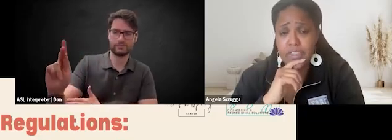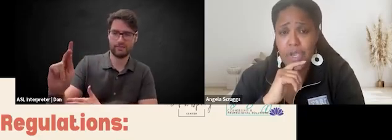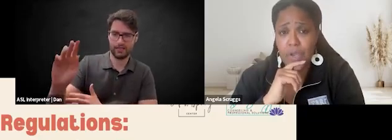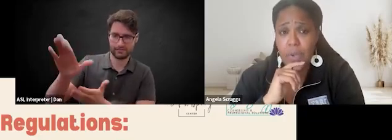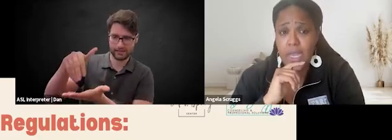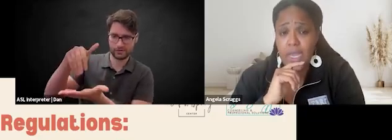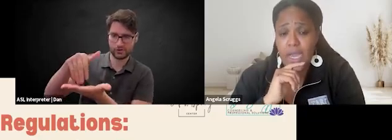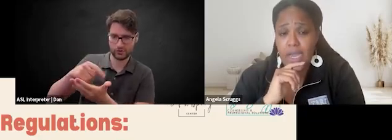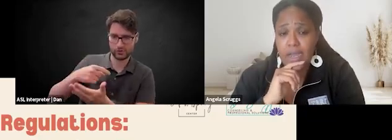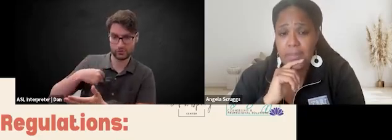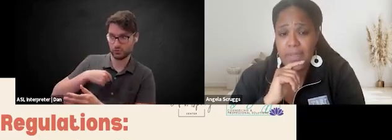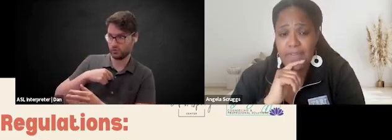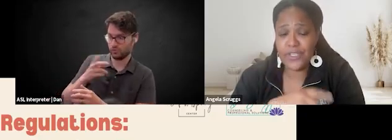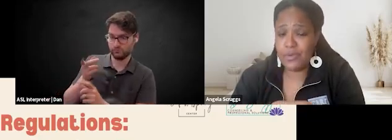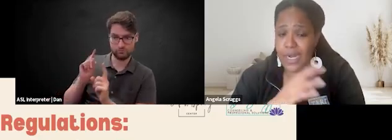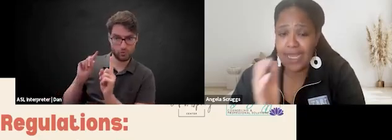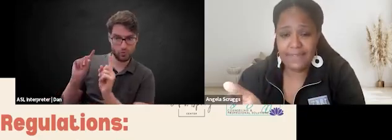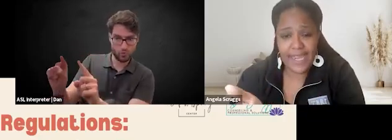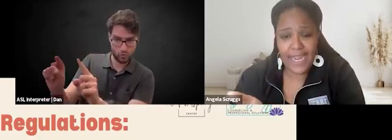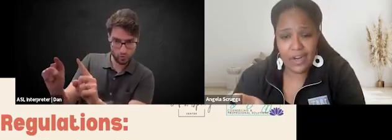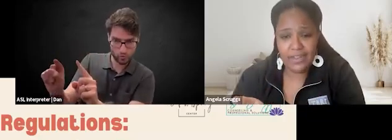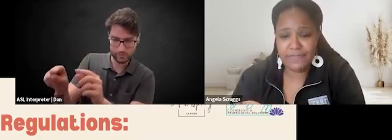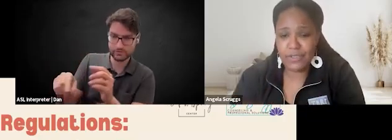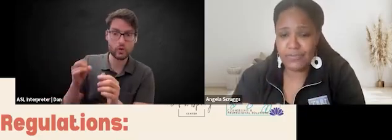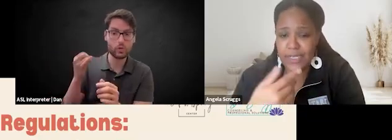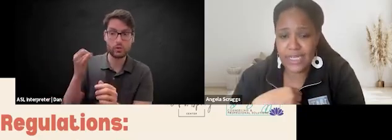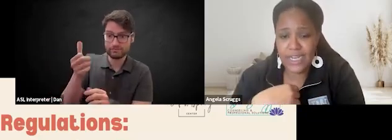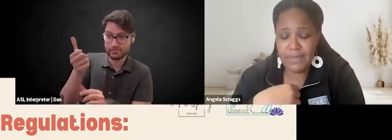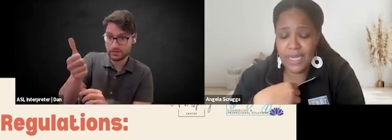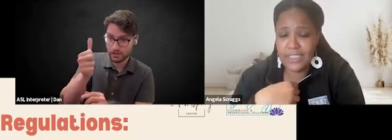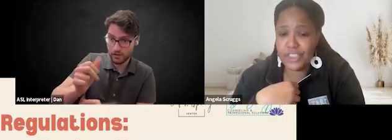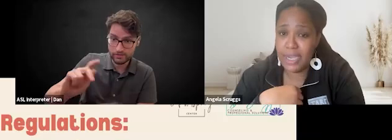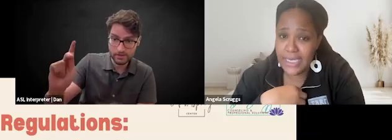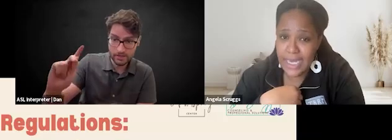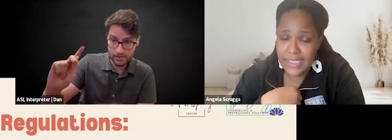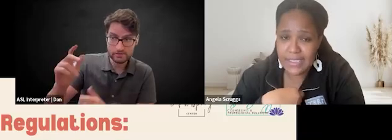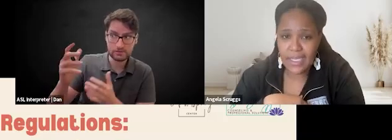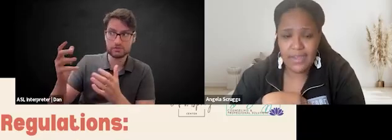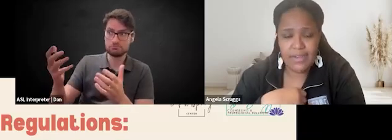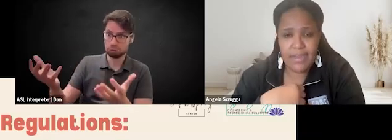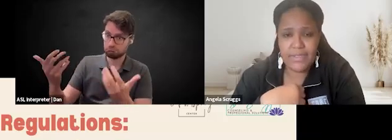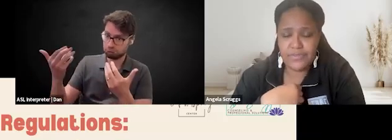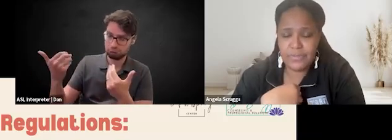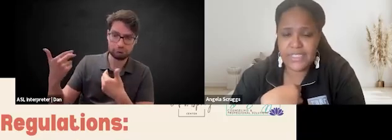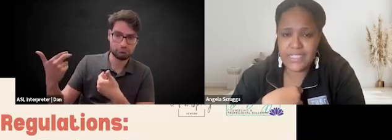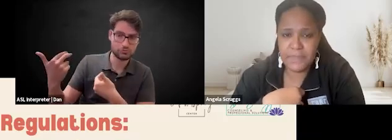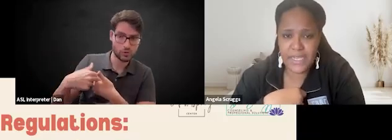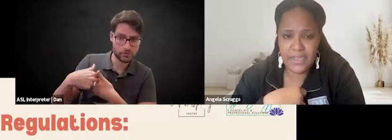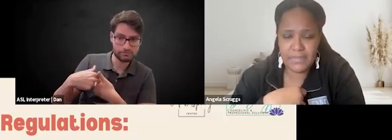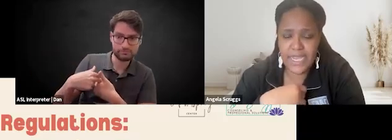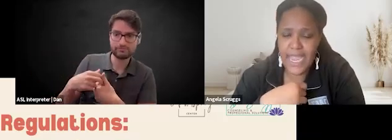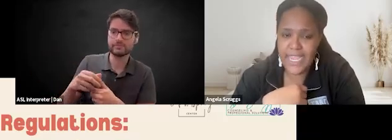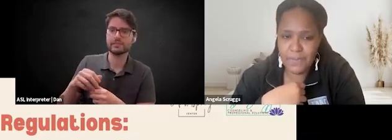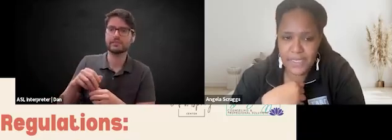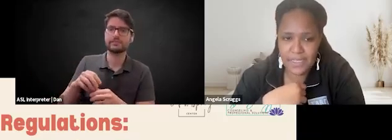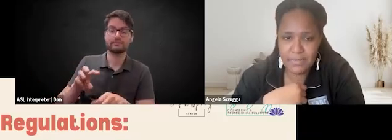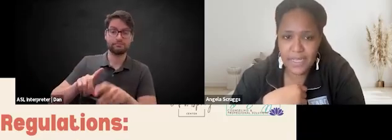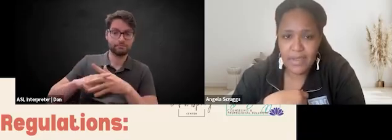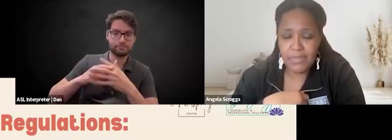And so, um... if you are in that area, feel free to come join us. Um... it's from 6:00 pm to 8:00 pm.